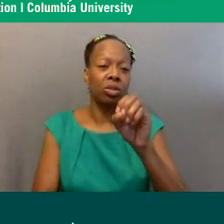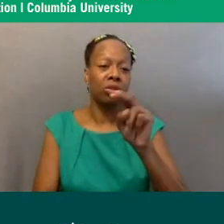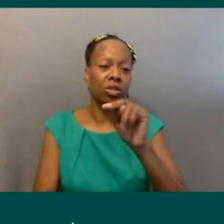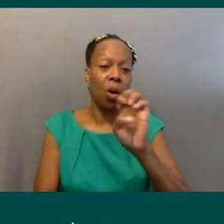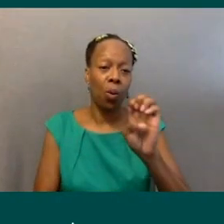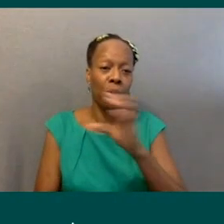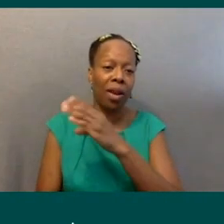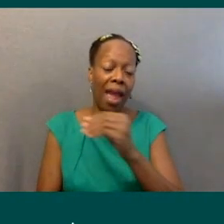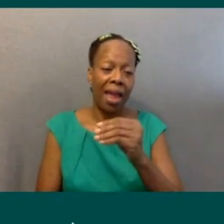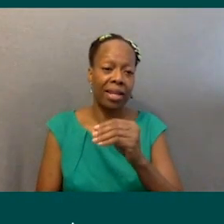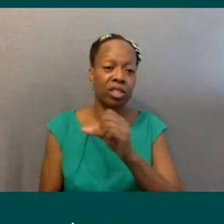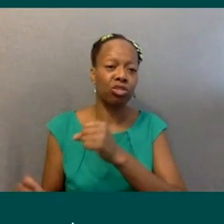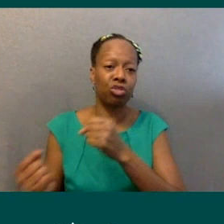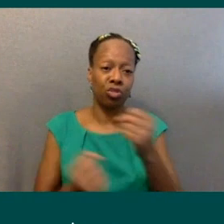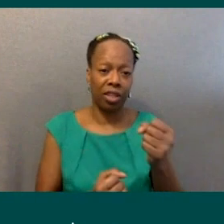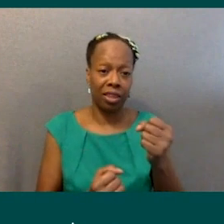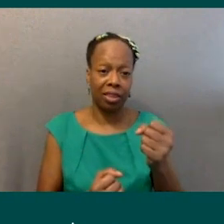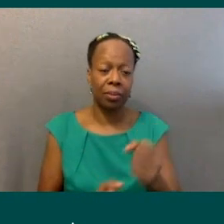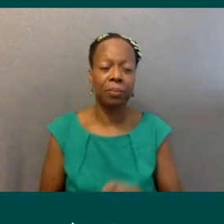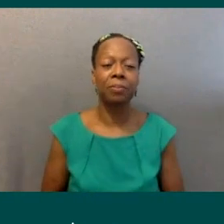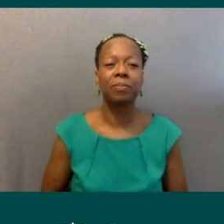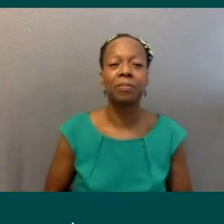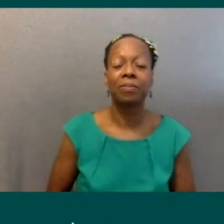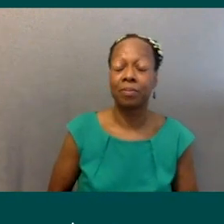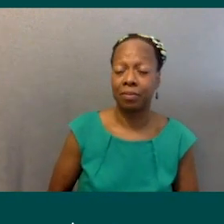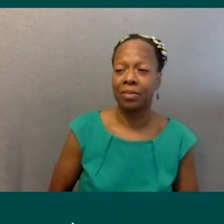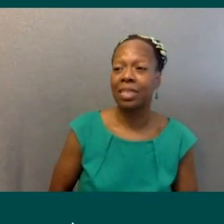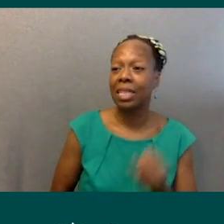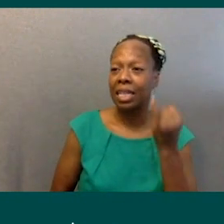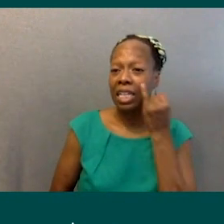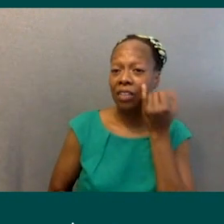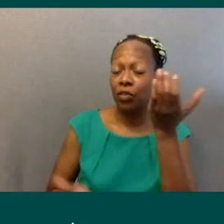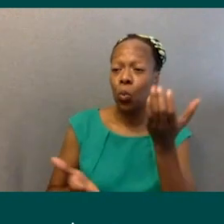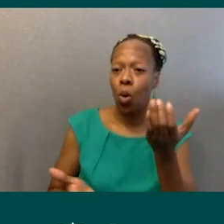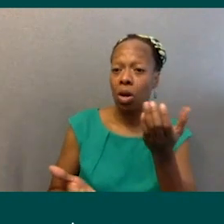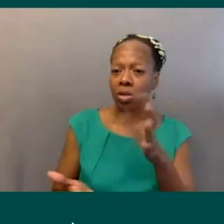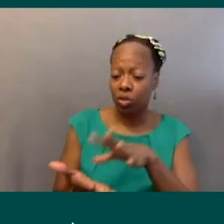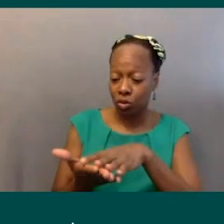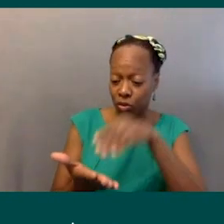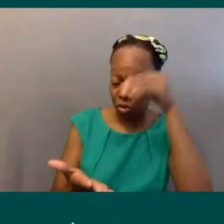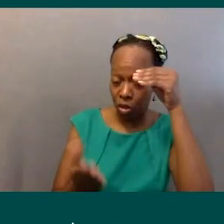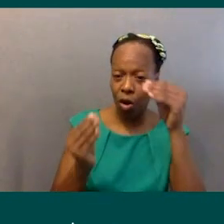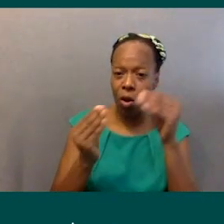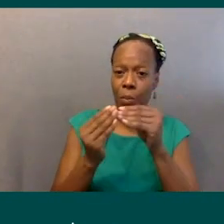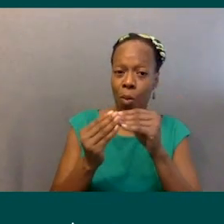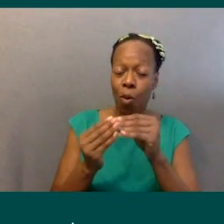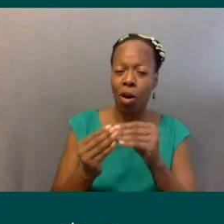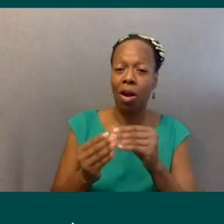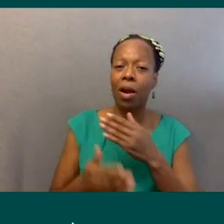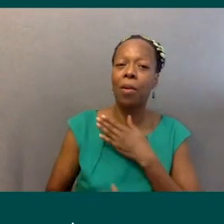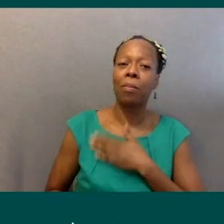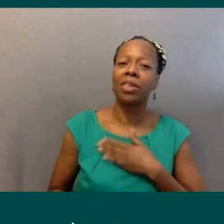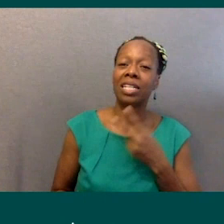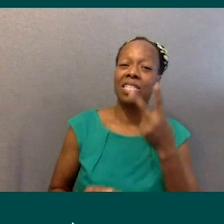Yeah, and I think these are the sorts of things that if anyone wants to find out more information about, obviously going to the Weinberg Family Cerebral Palsy Center